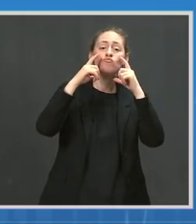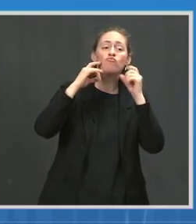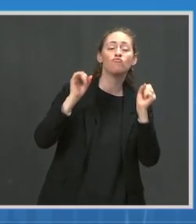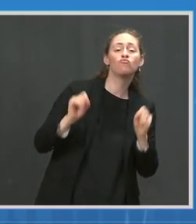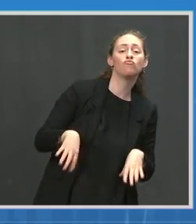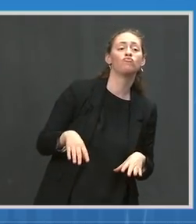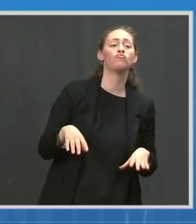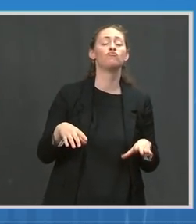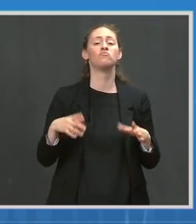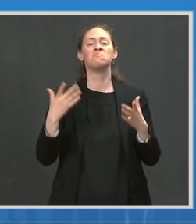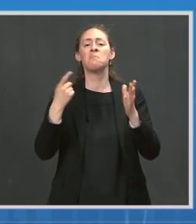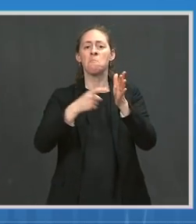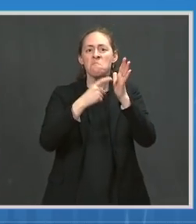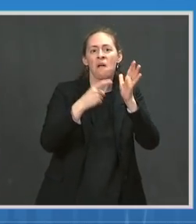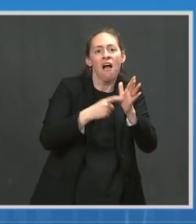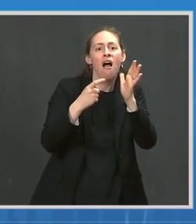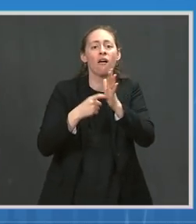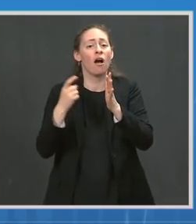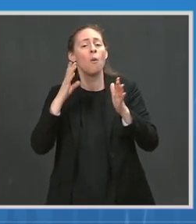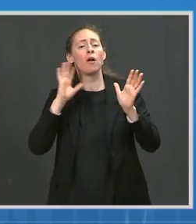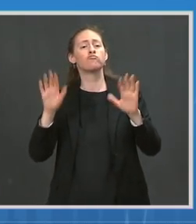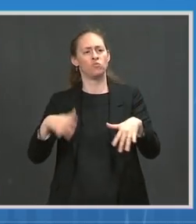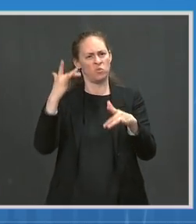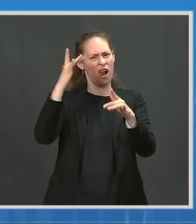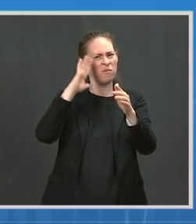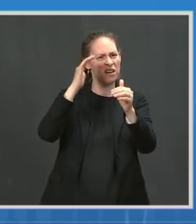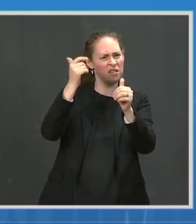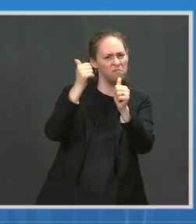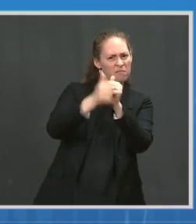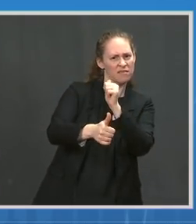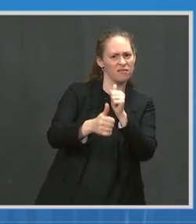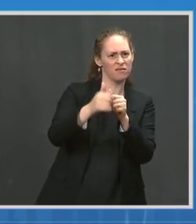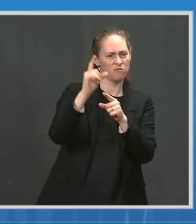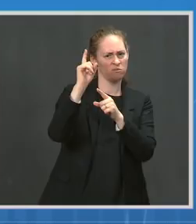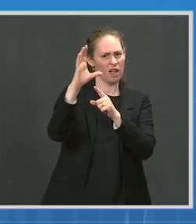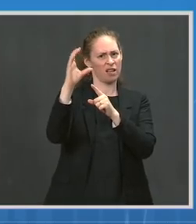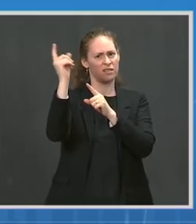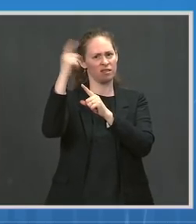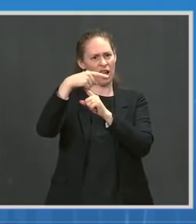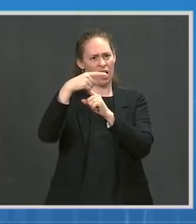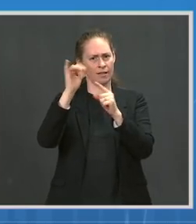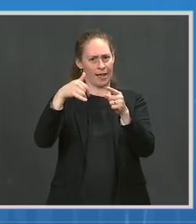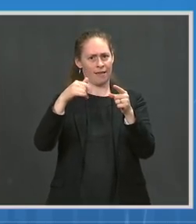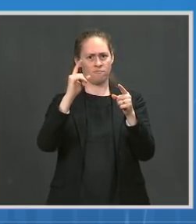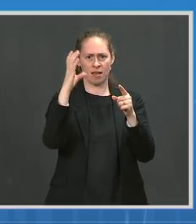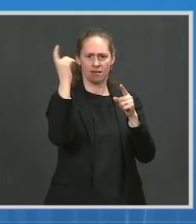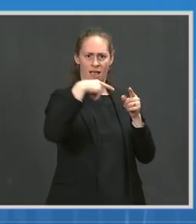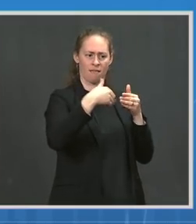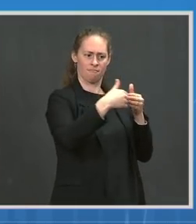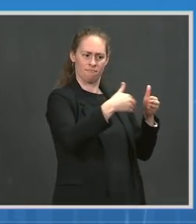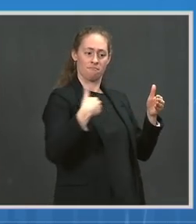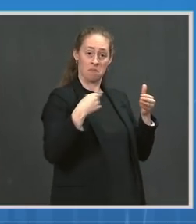given that he, sort of, set that deadline of a mask for 100 days? Mr. Slavitt: Okay, so the first question, go --